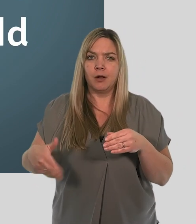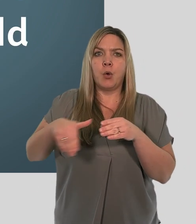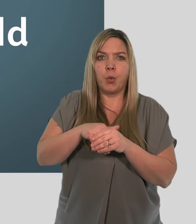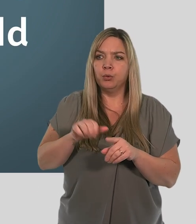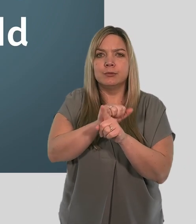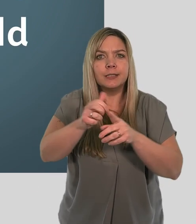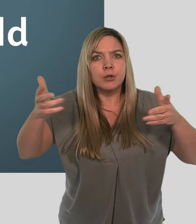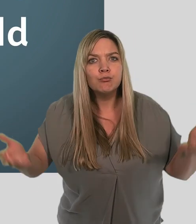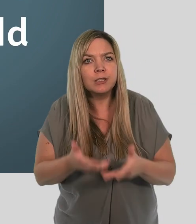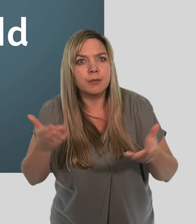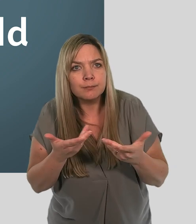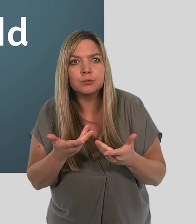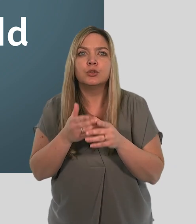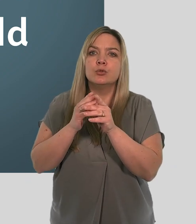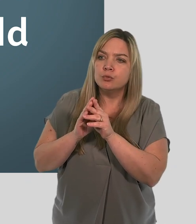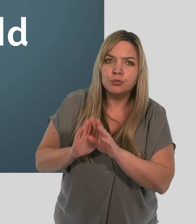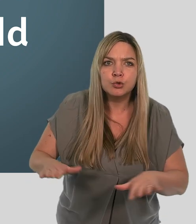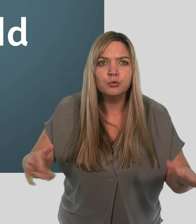and build resilient health systems.